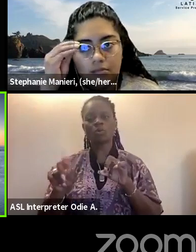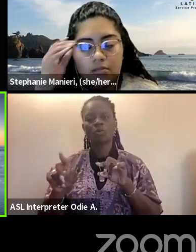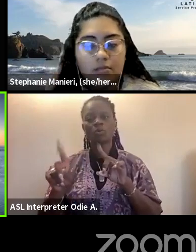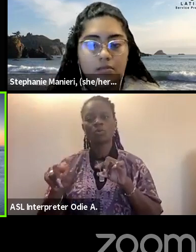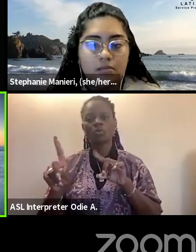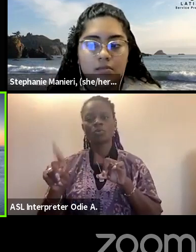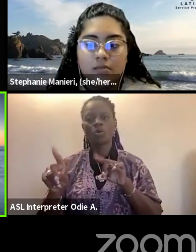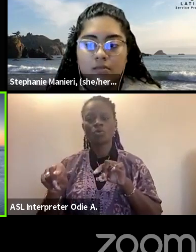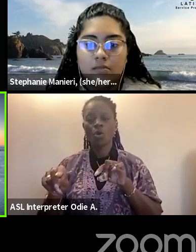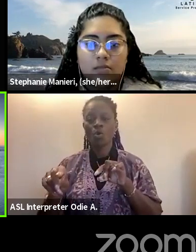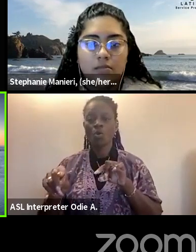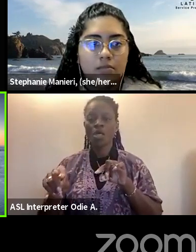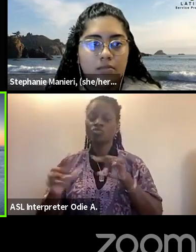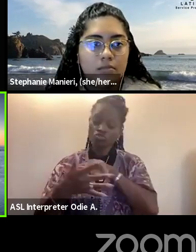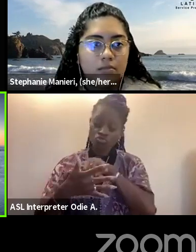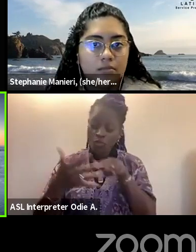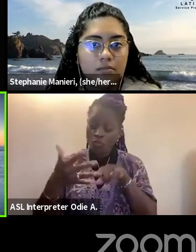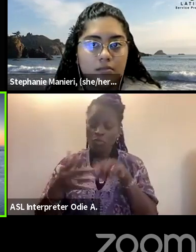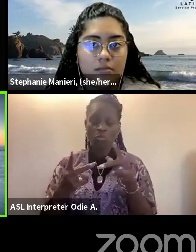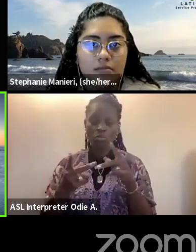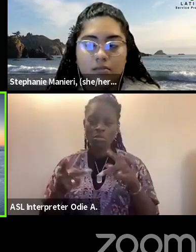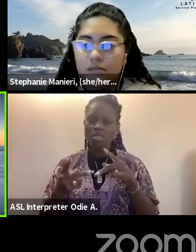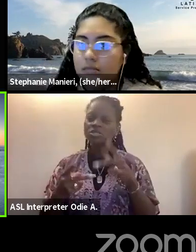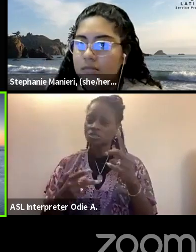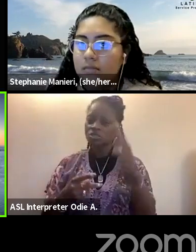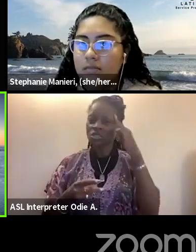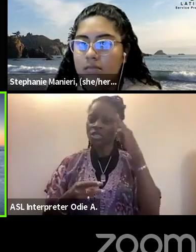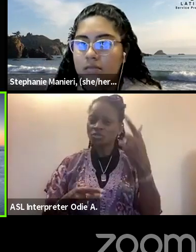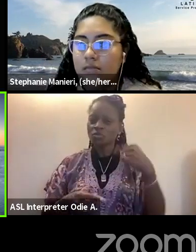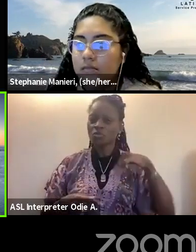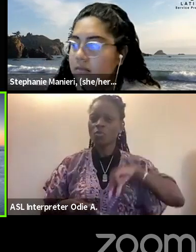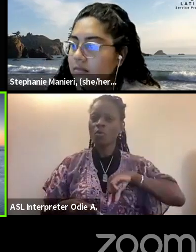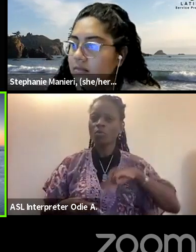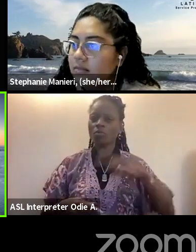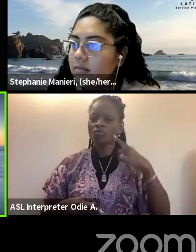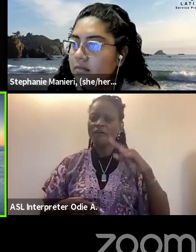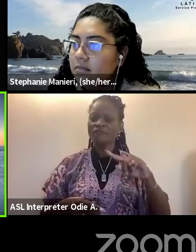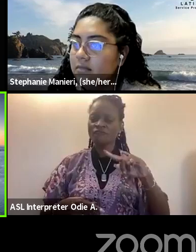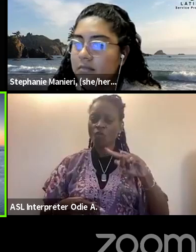those are the kinds of places that would qualify for this exemption.